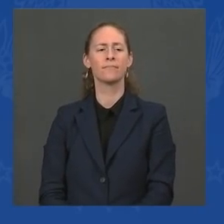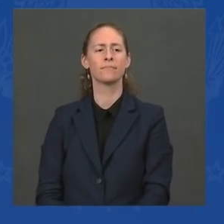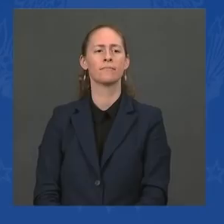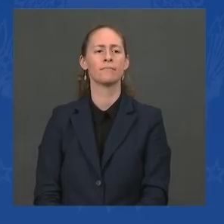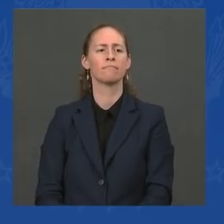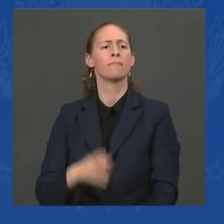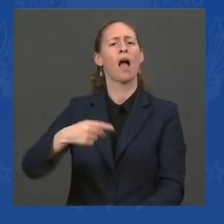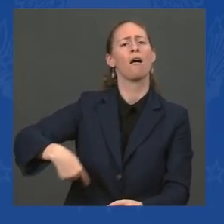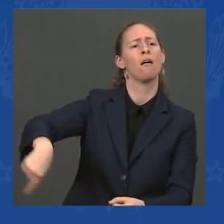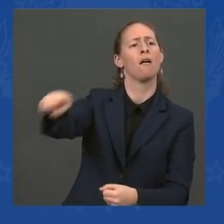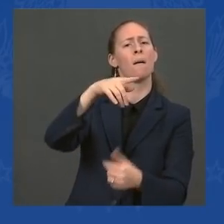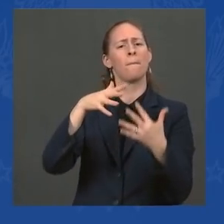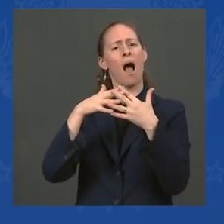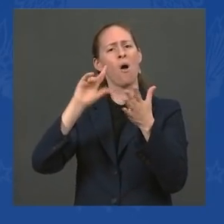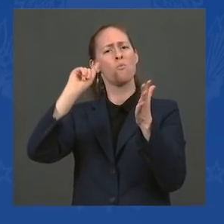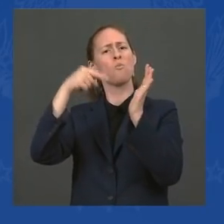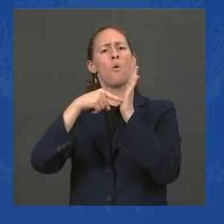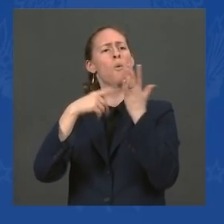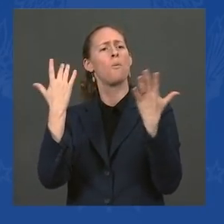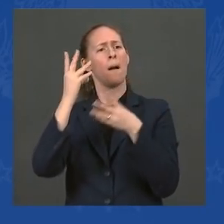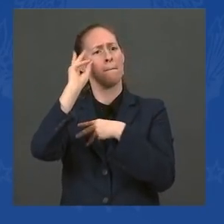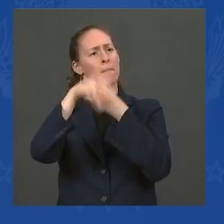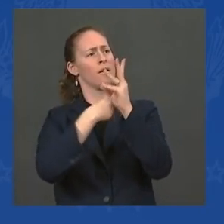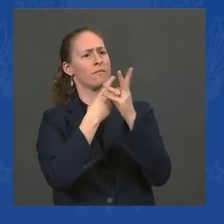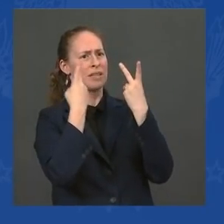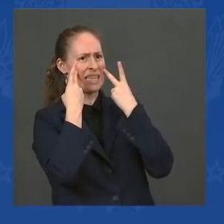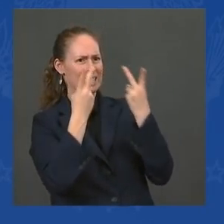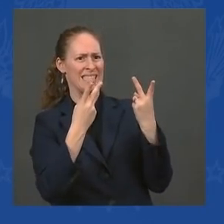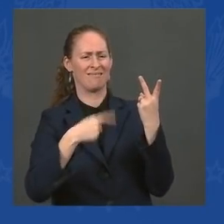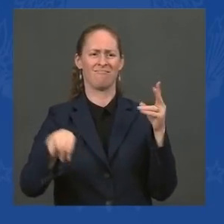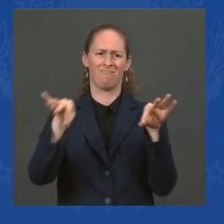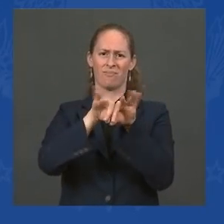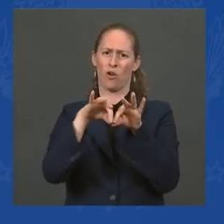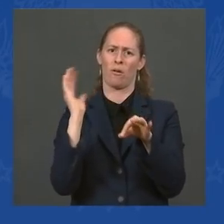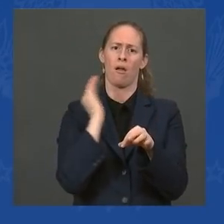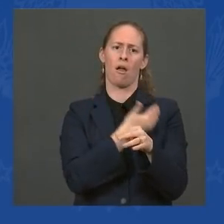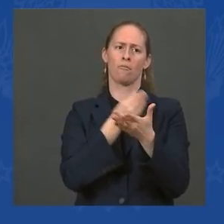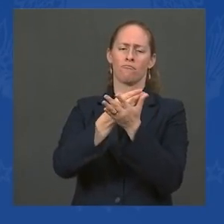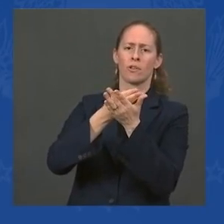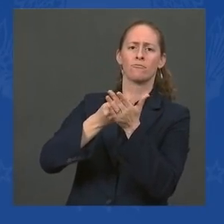We are the bedrock -- the American Treasury is the bedrock. Our credibility, it --